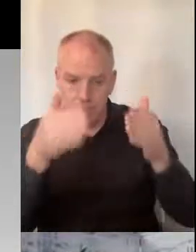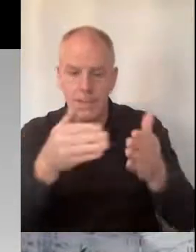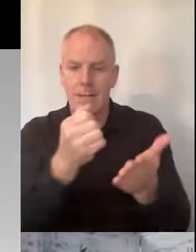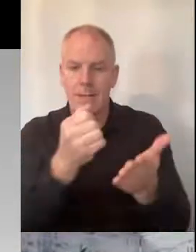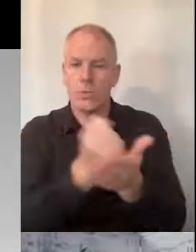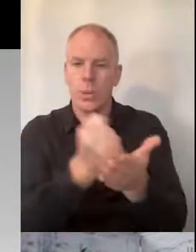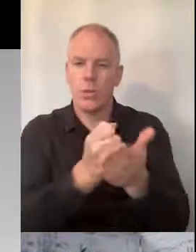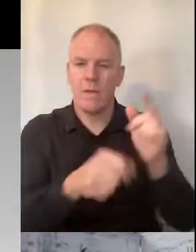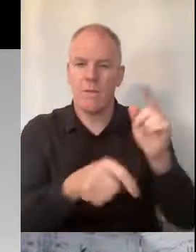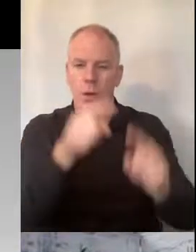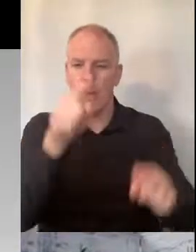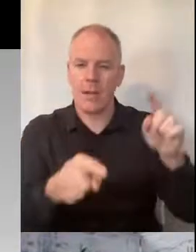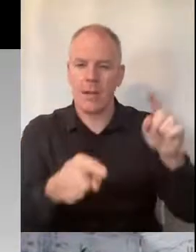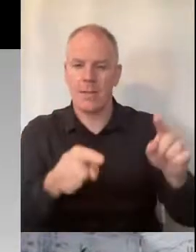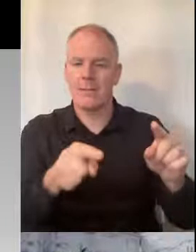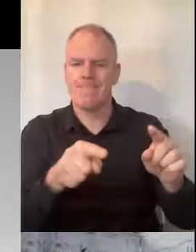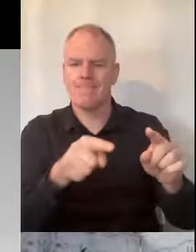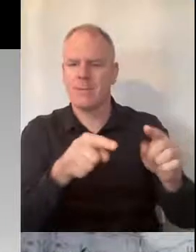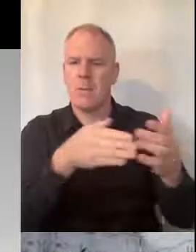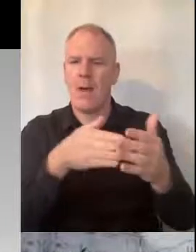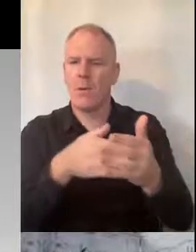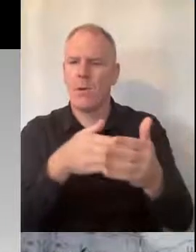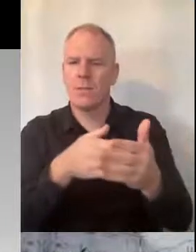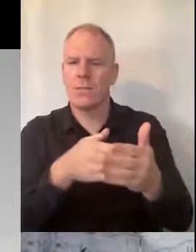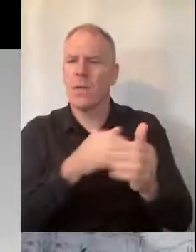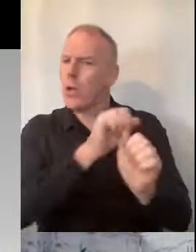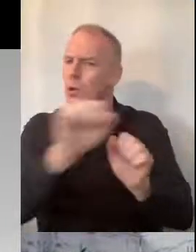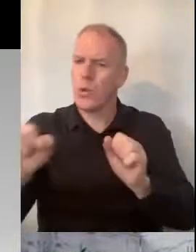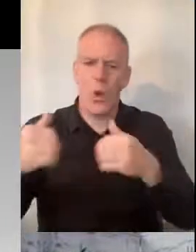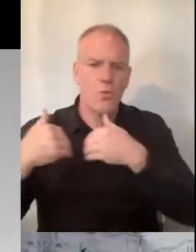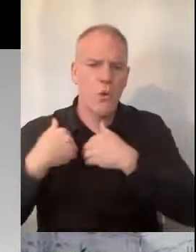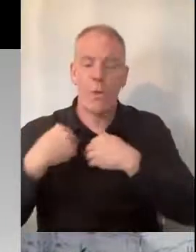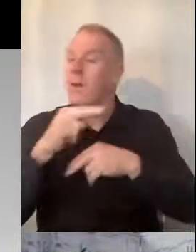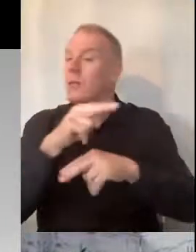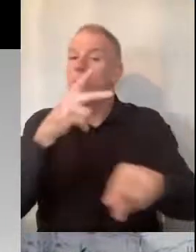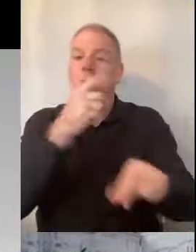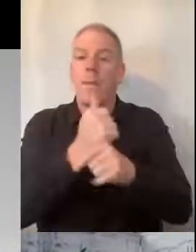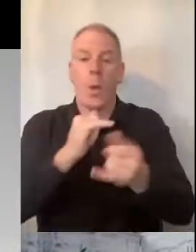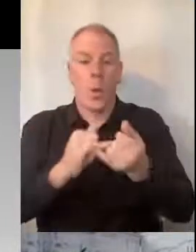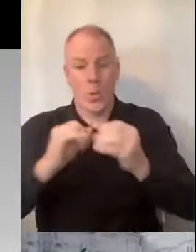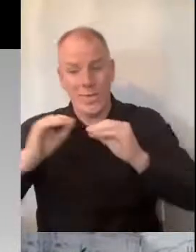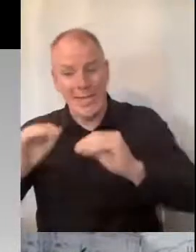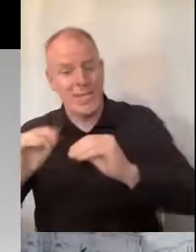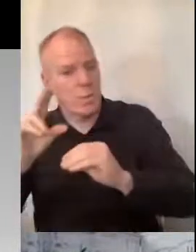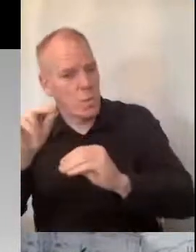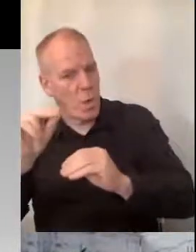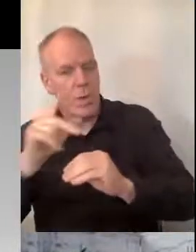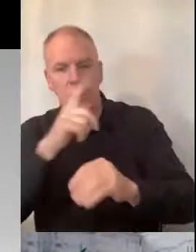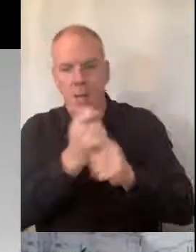and barriers and everybody, no matter what your role is here, I'm not just referring to educators. I'm referring to administrators.